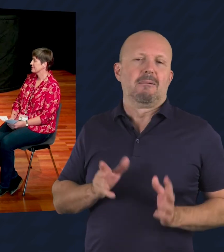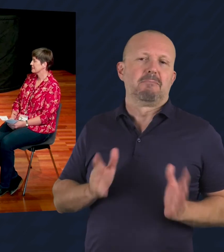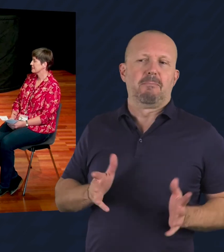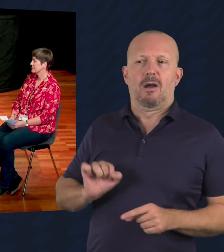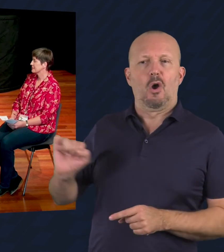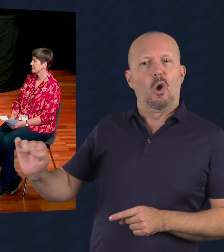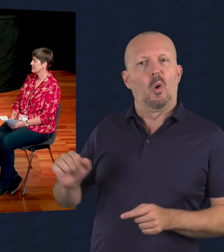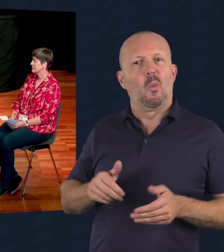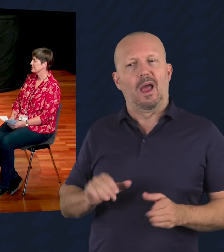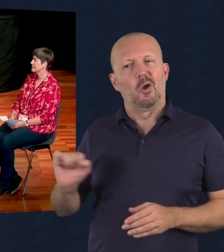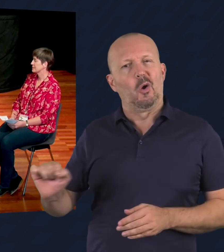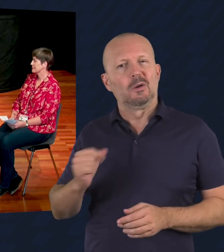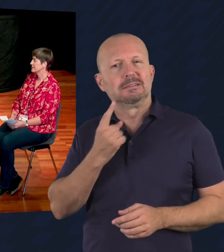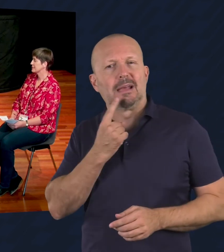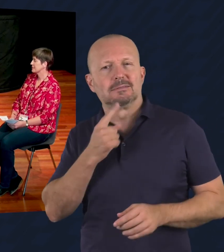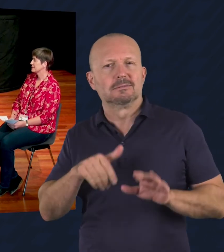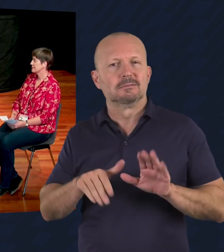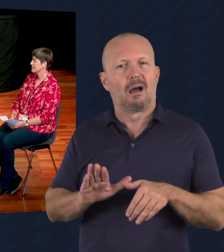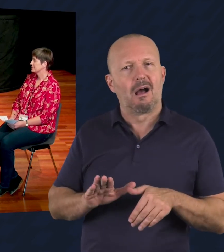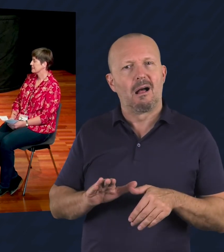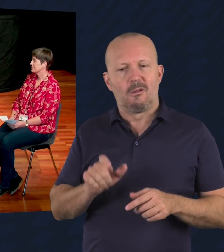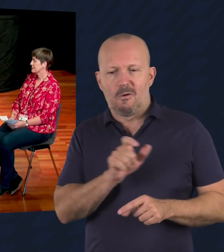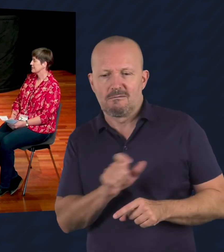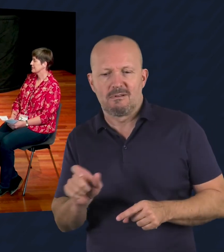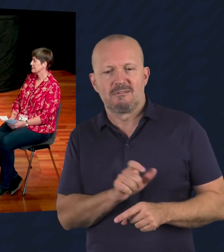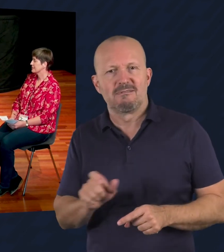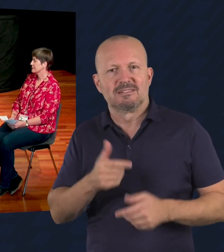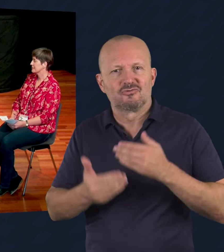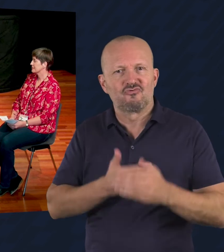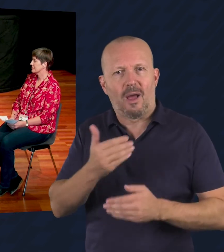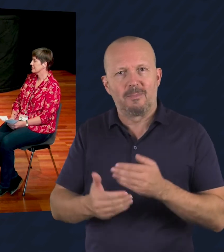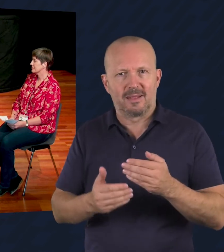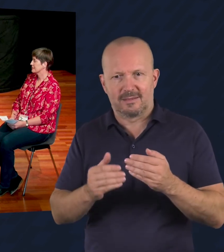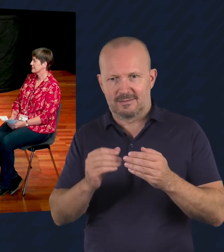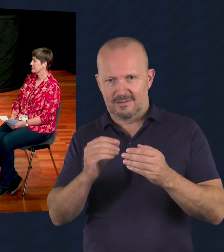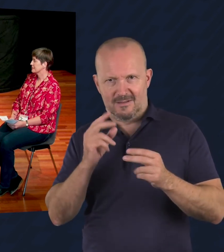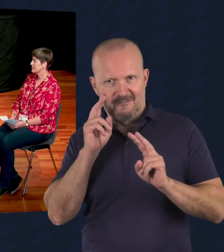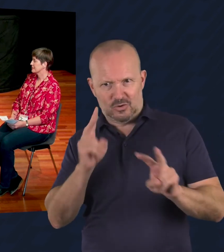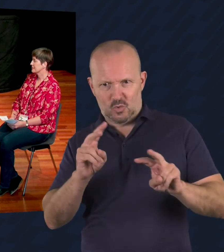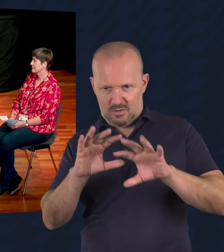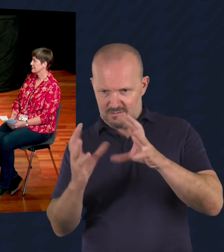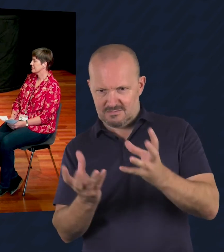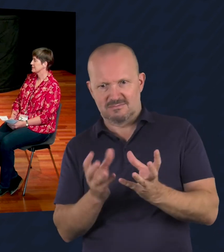a very specific way of creating these beautiful visual images around some of the decorative elements in the objects.